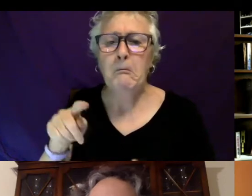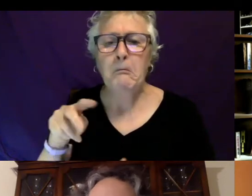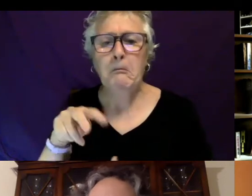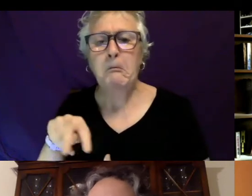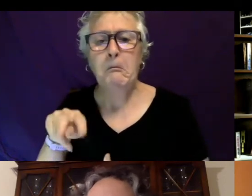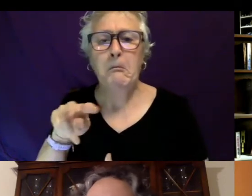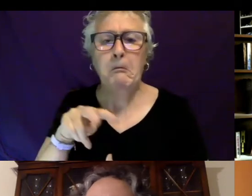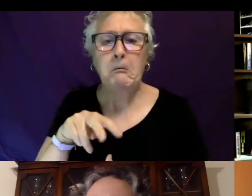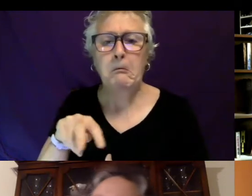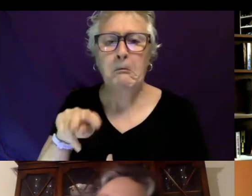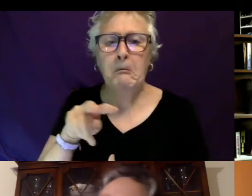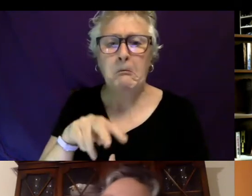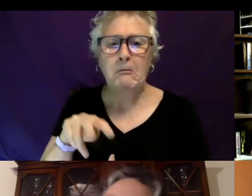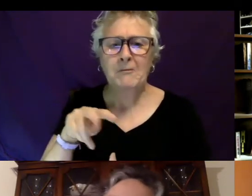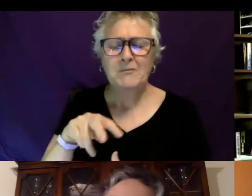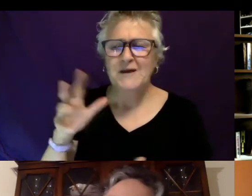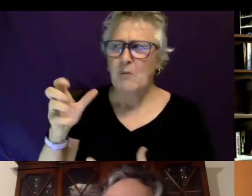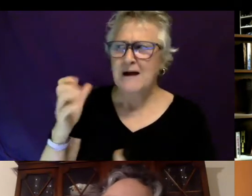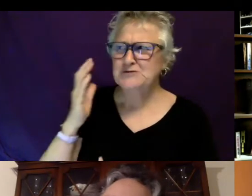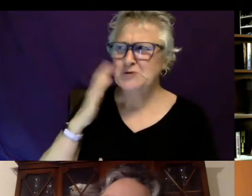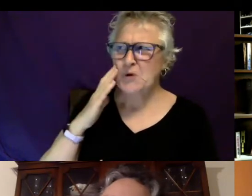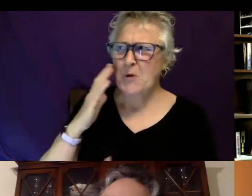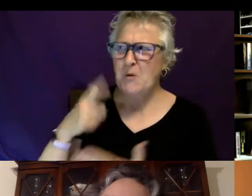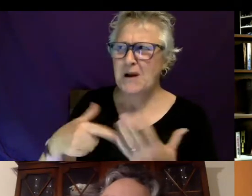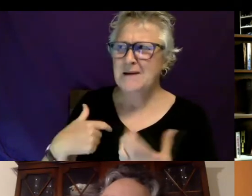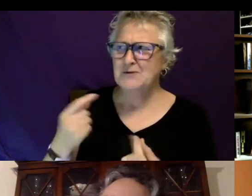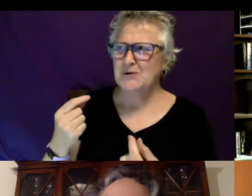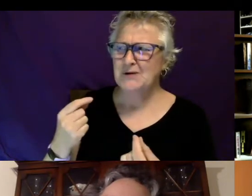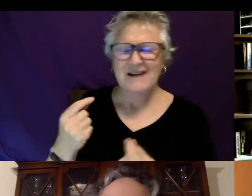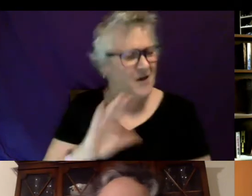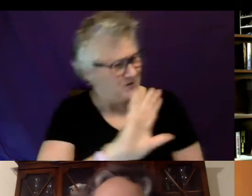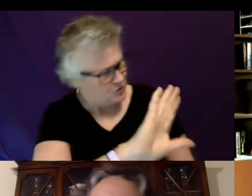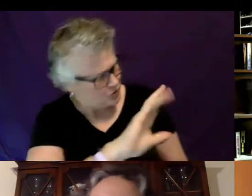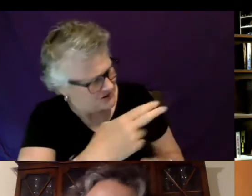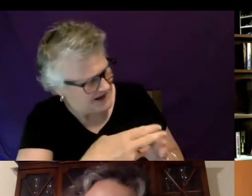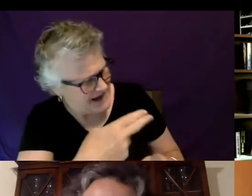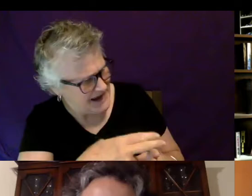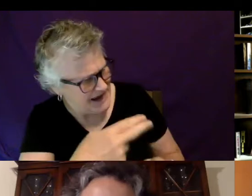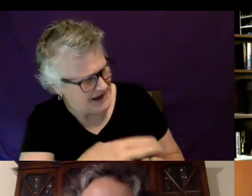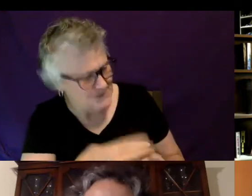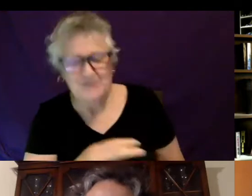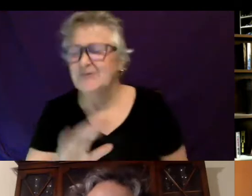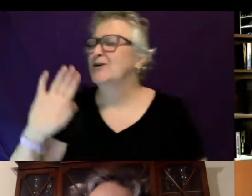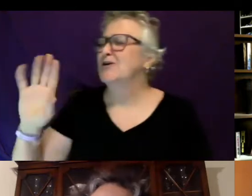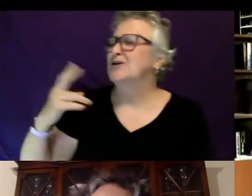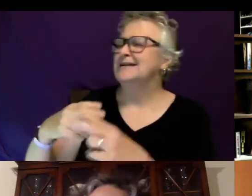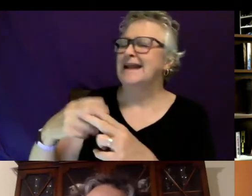Uh, what's her name? Her name is Gooney. She's a green-cheeked Conyer,